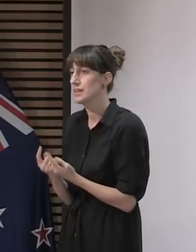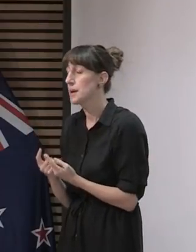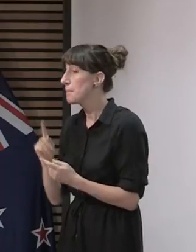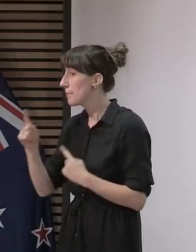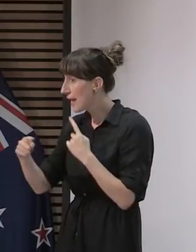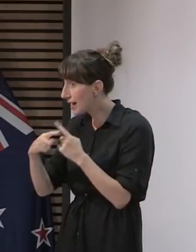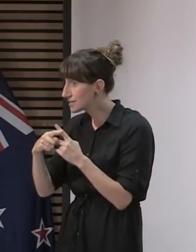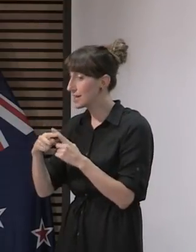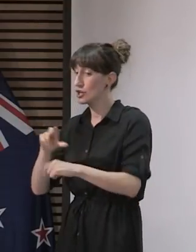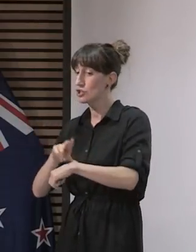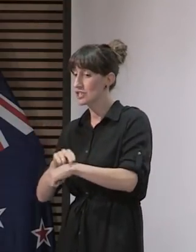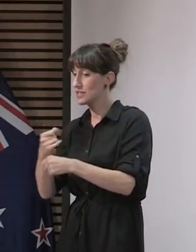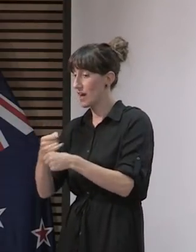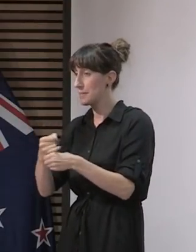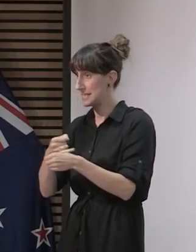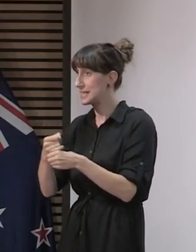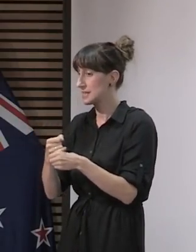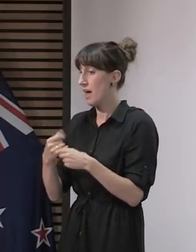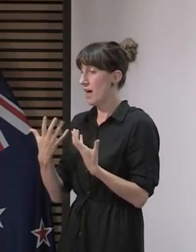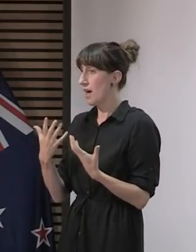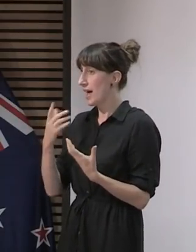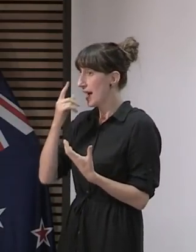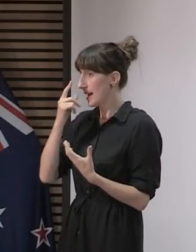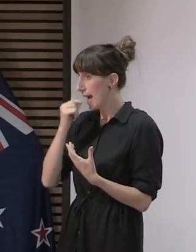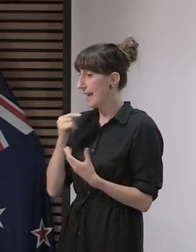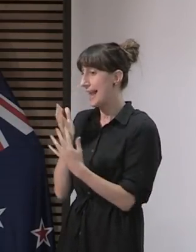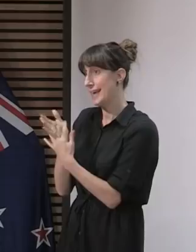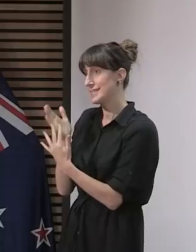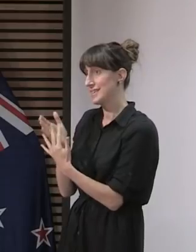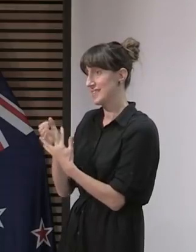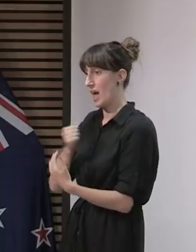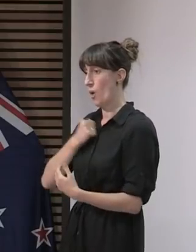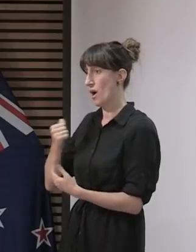So we have recognised the costs they are facing and we are worked hard to try to support them as well.